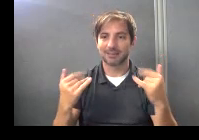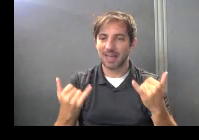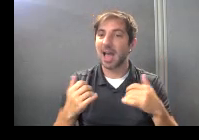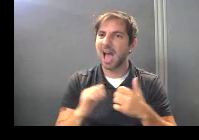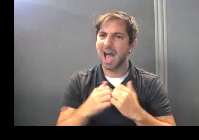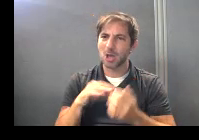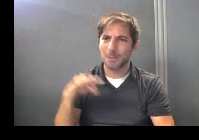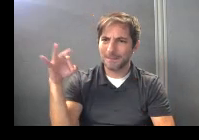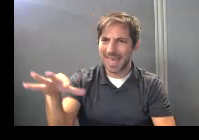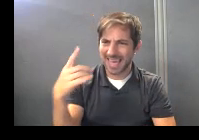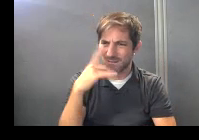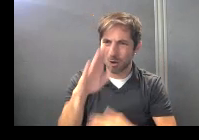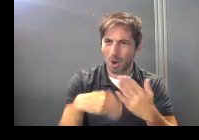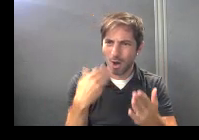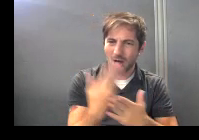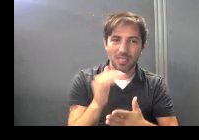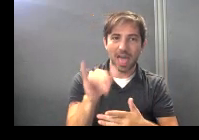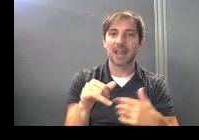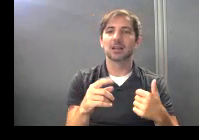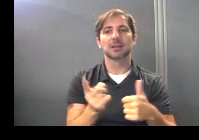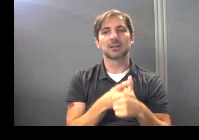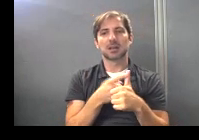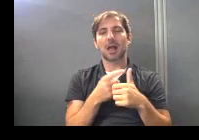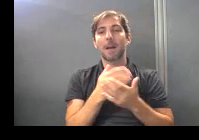YOU NEED TO MAKE SURE YOU BUILD ACCESS INTO YOUR BUDGET FROM THE START.